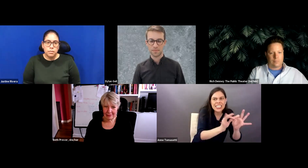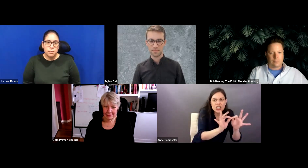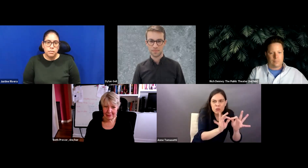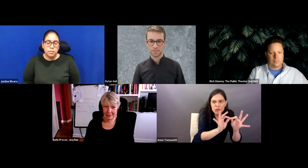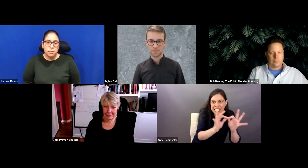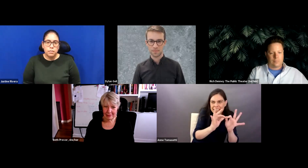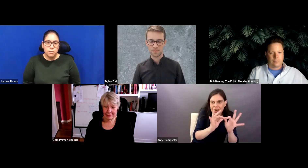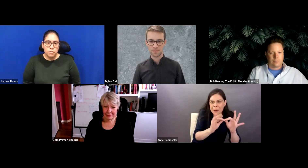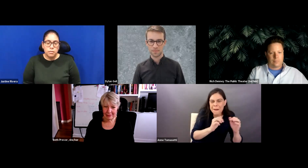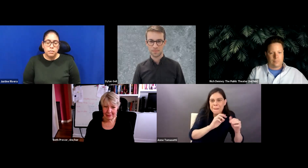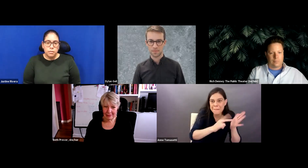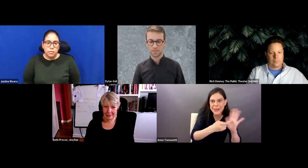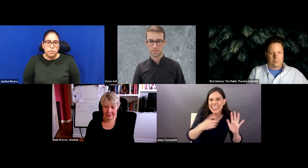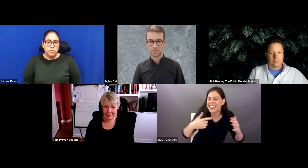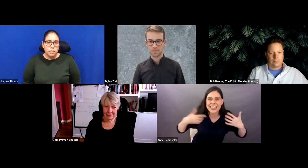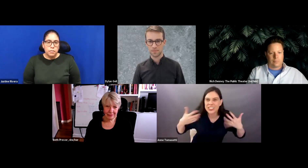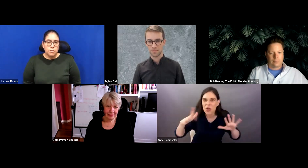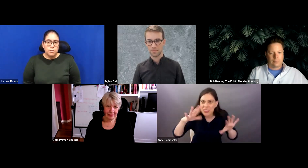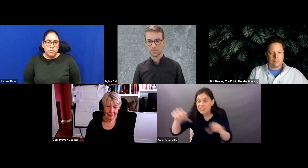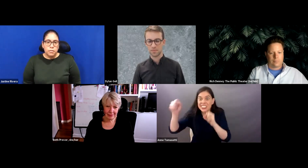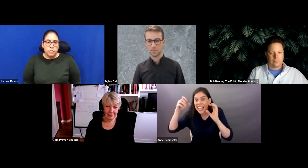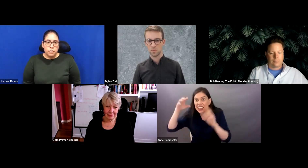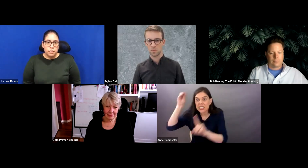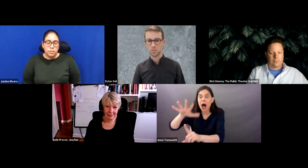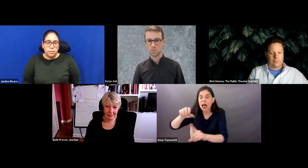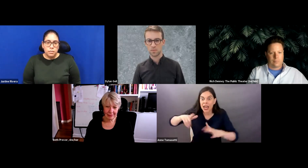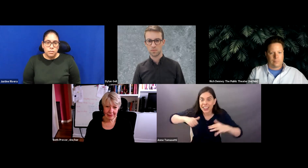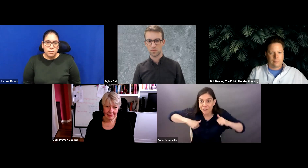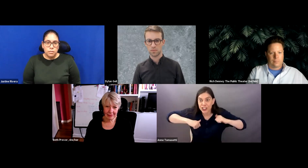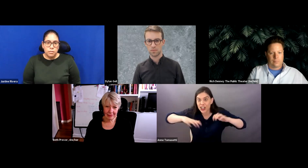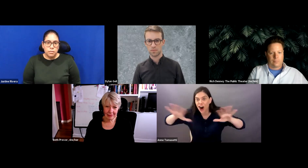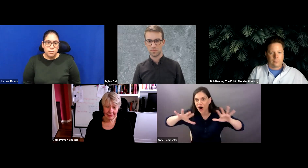backgrounds, maybe they are able to interpret with a little bit